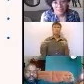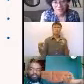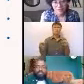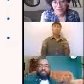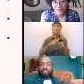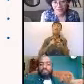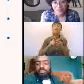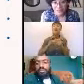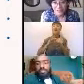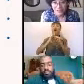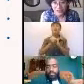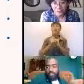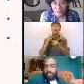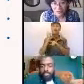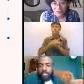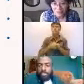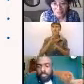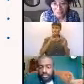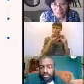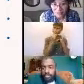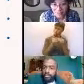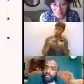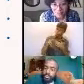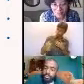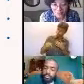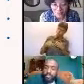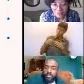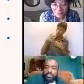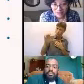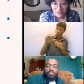where the organization decides that the woman of colour is the problem and targets her.